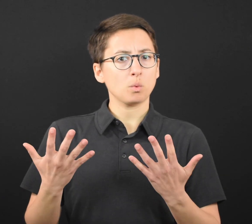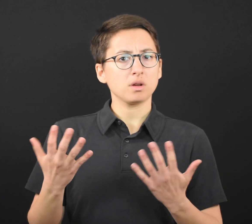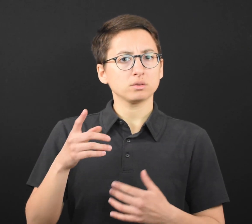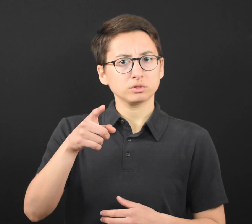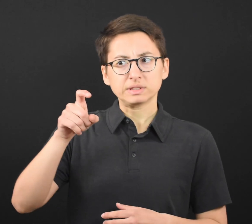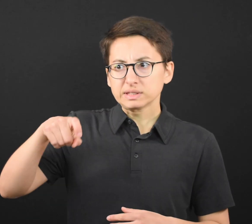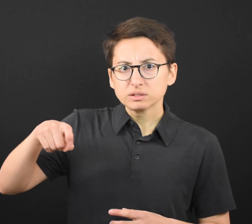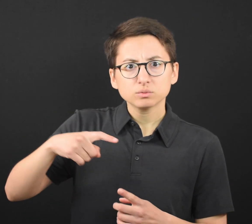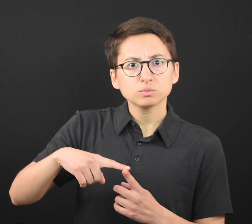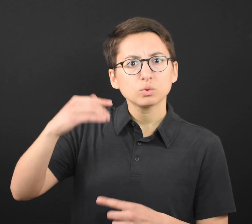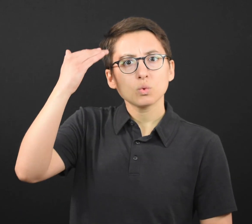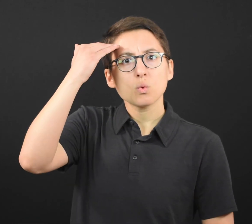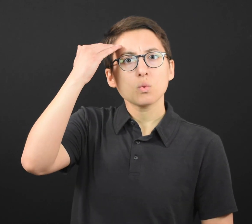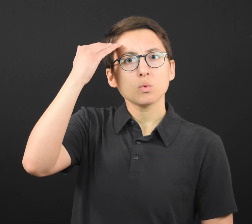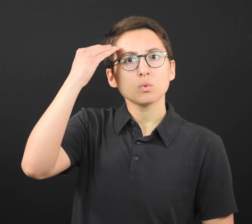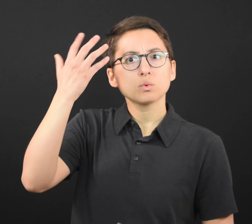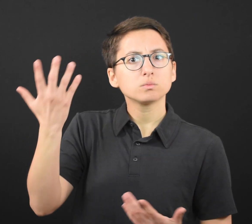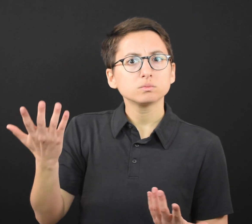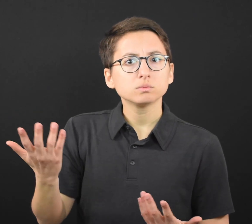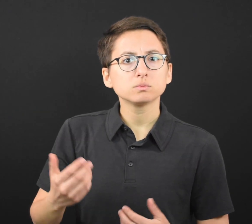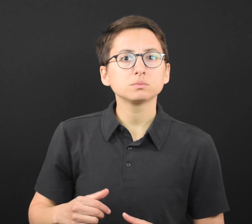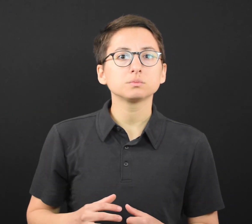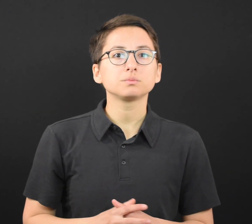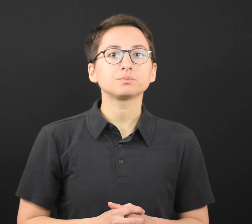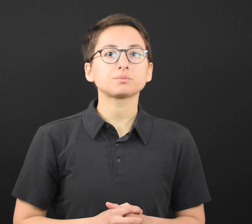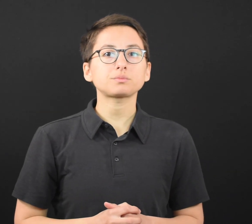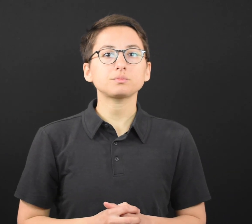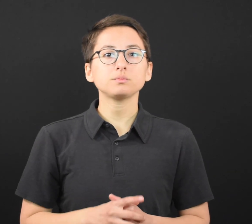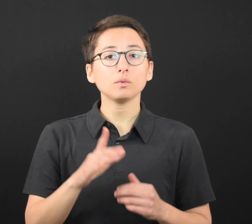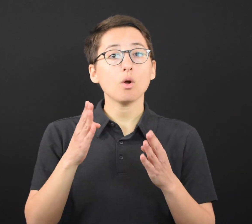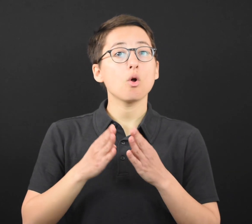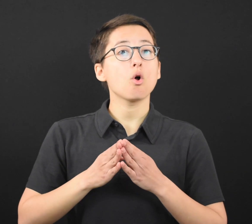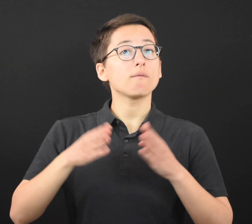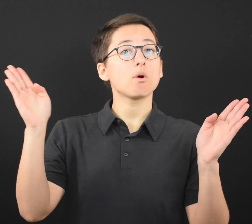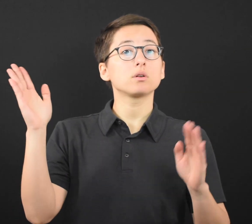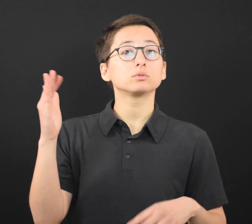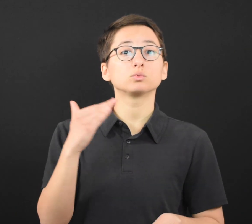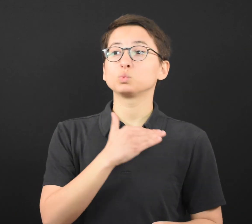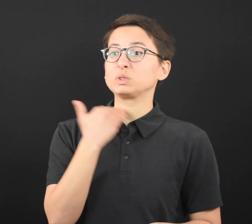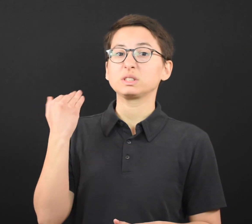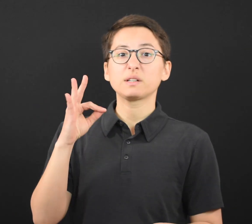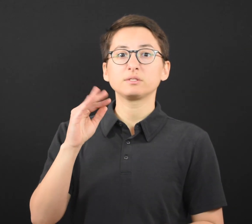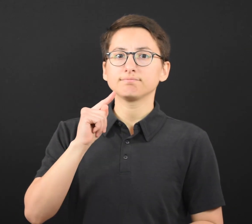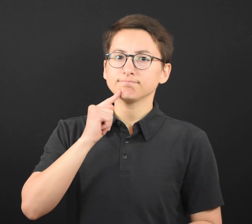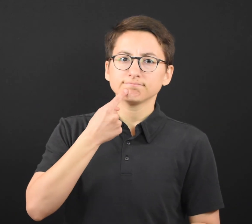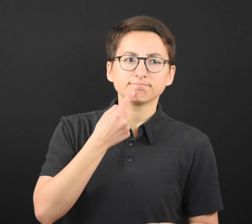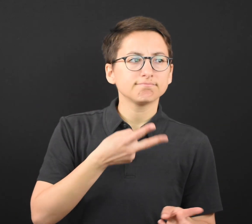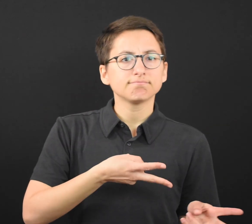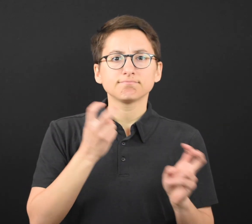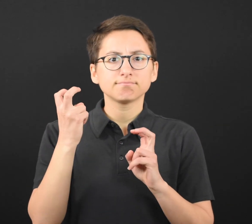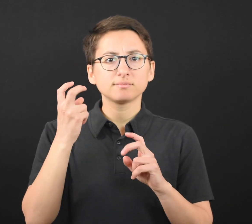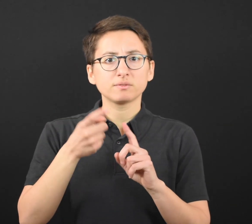What You Need to Know ● Although the overall risk of severe illness is